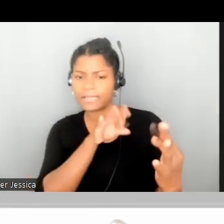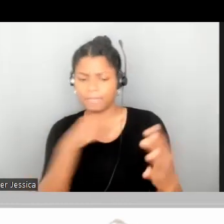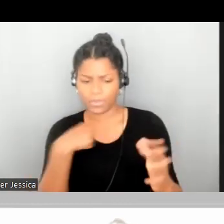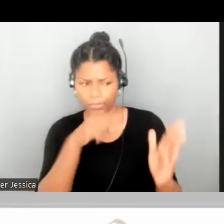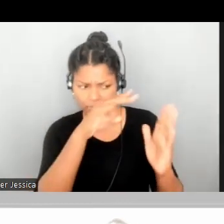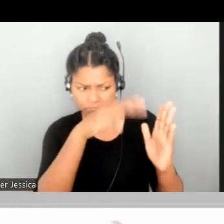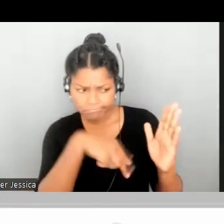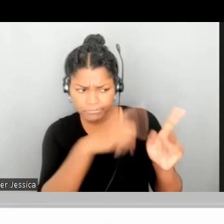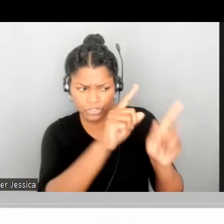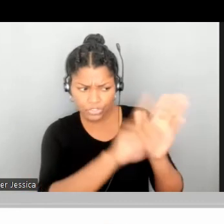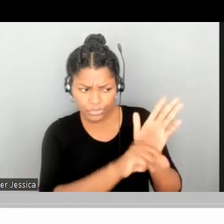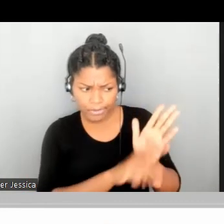go forward.